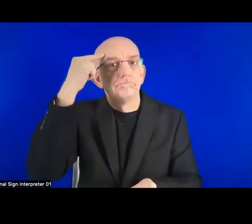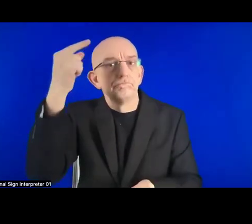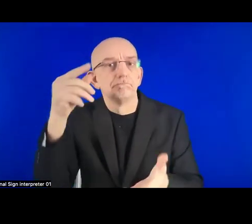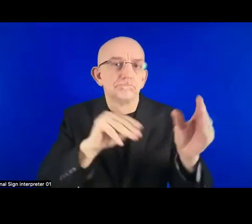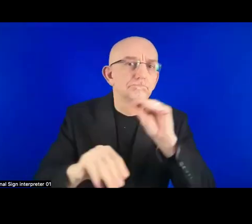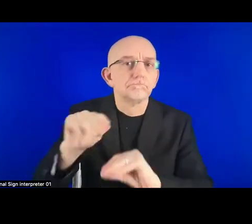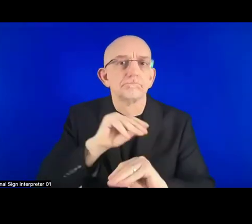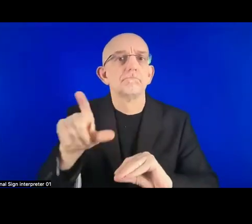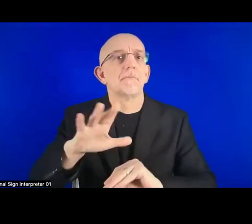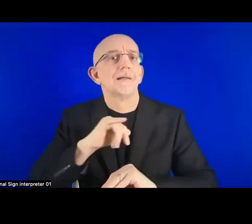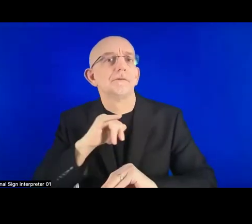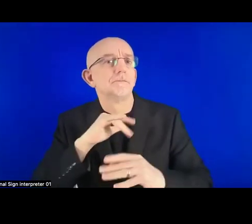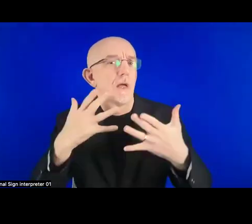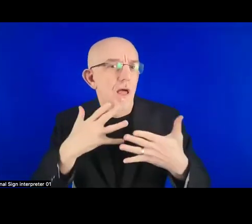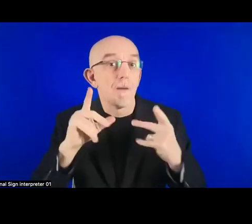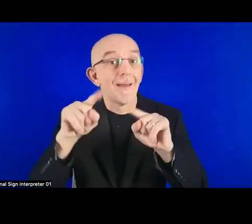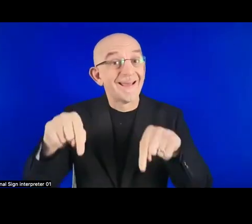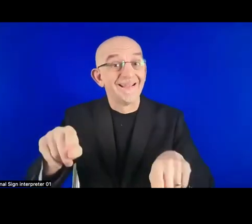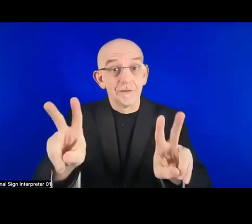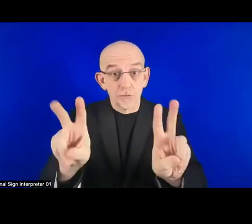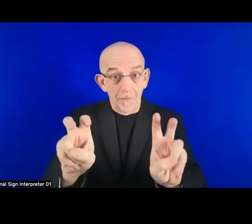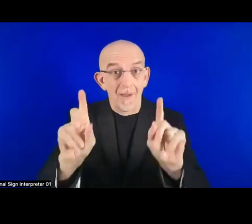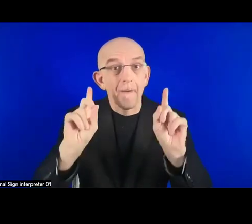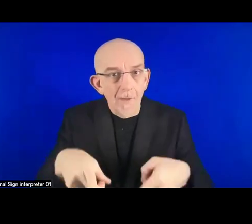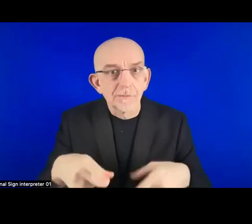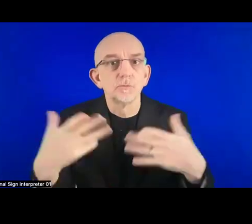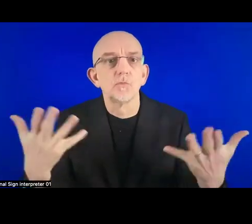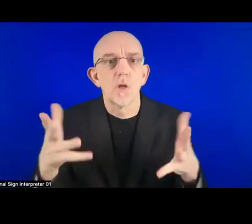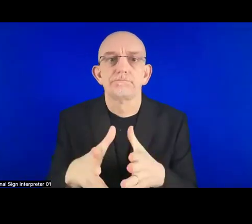response to that, then it falls within the framework of PREPARED. Of course as well